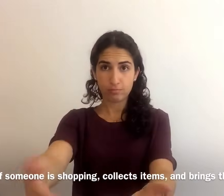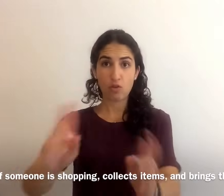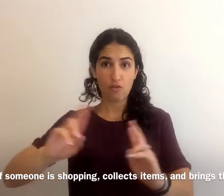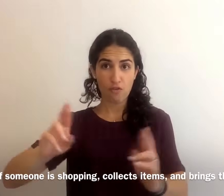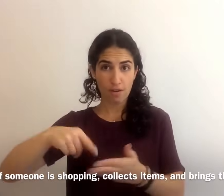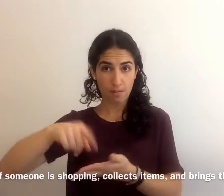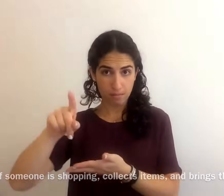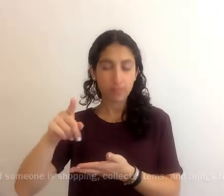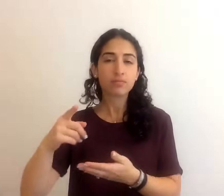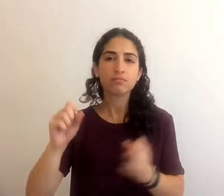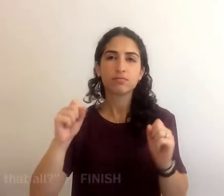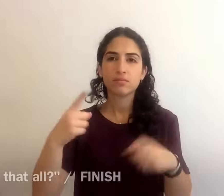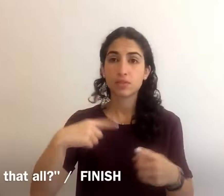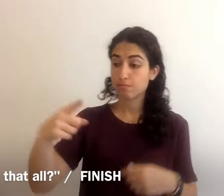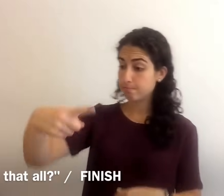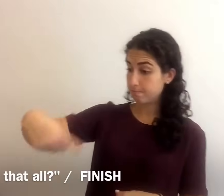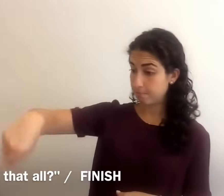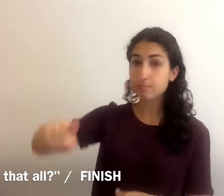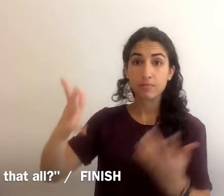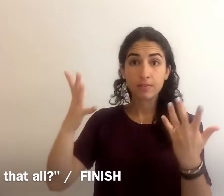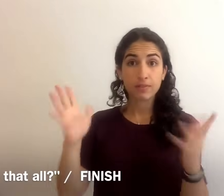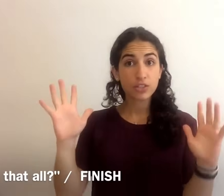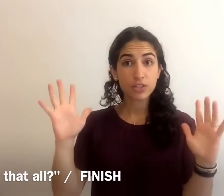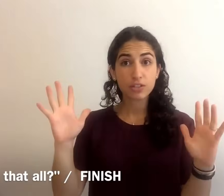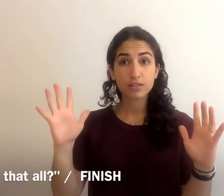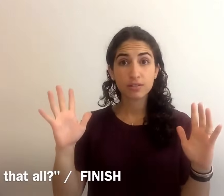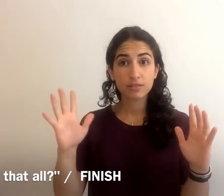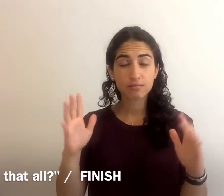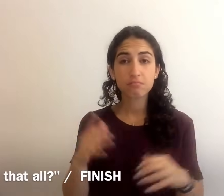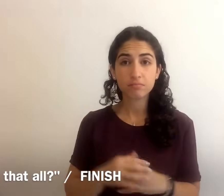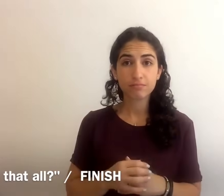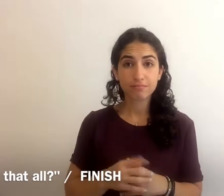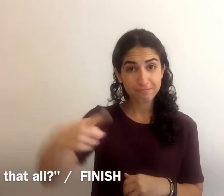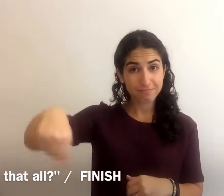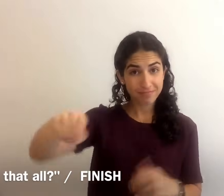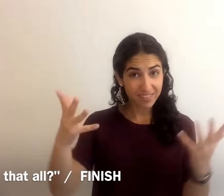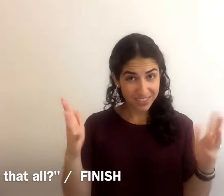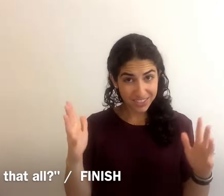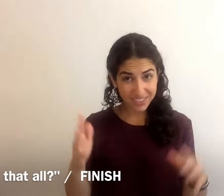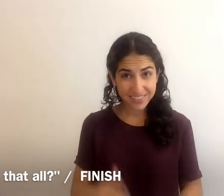point toward the items and then